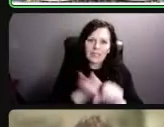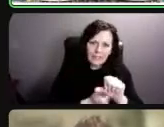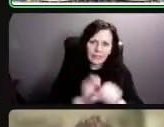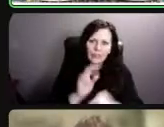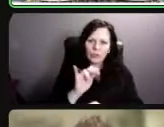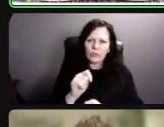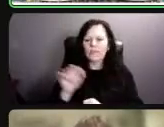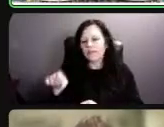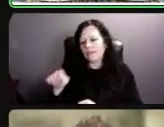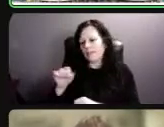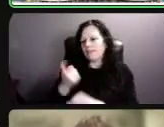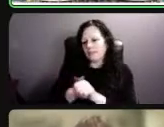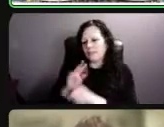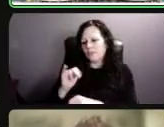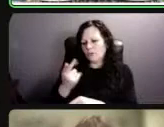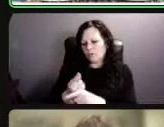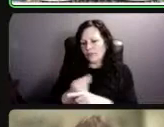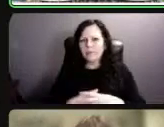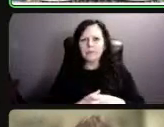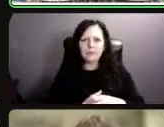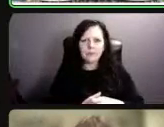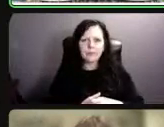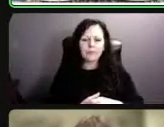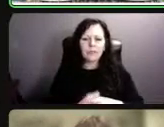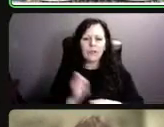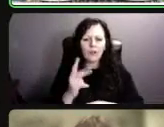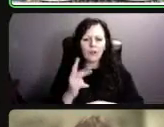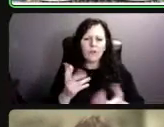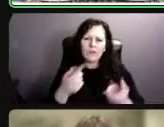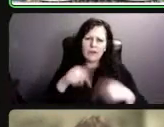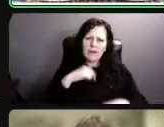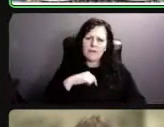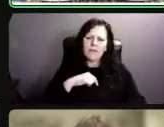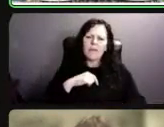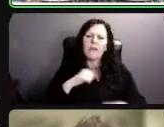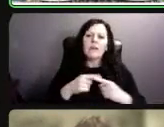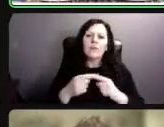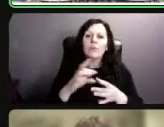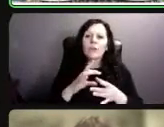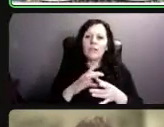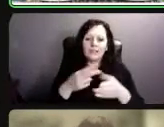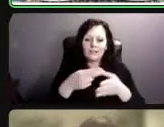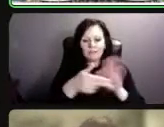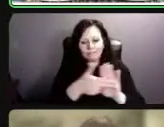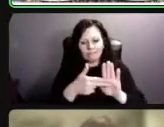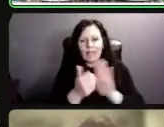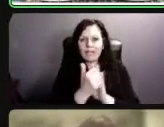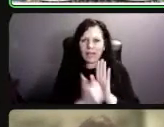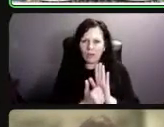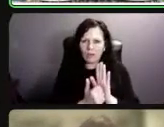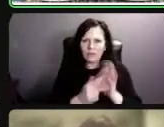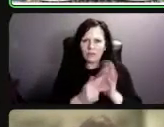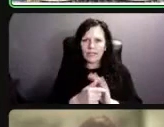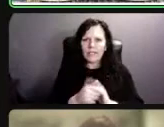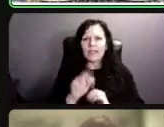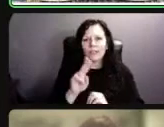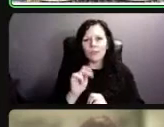THE ACCOUNT. ALL THEM NO CLAIM ON THE 1 7 DOLLARS AND 14 CENTS PER UNIT